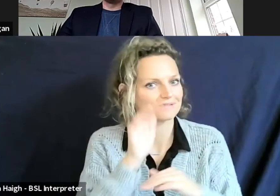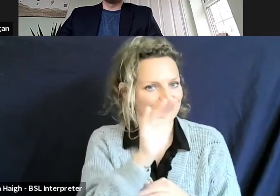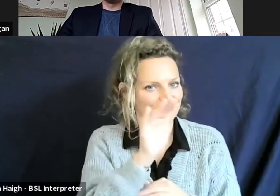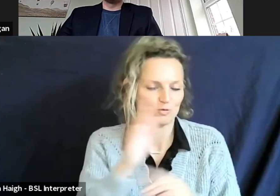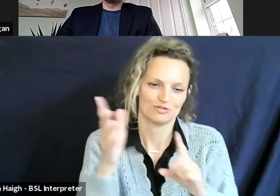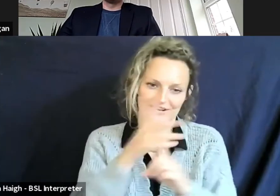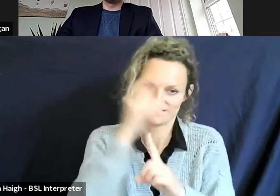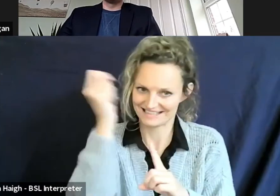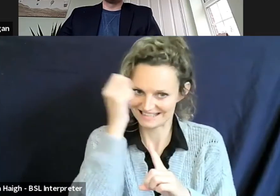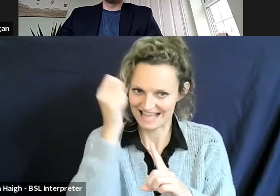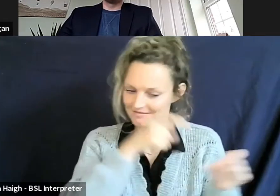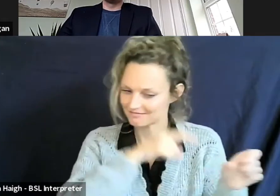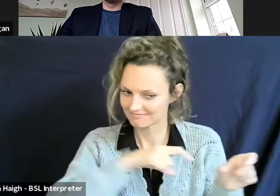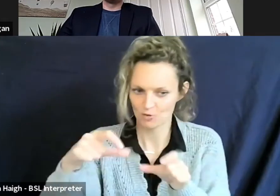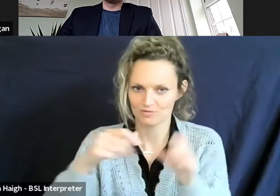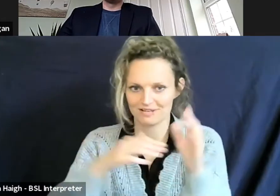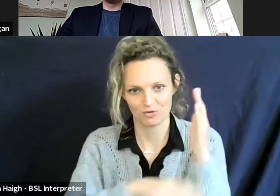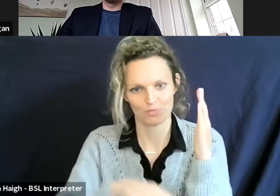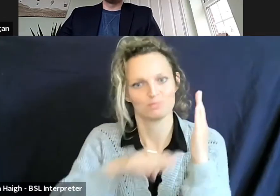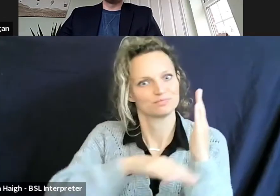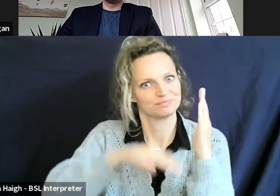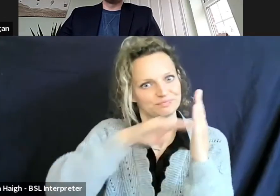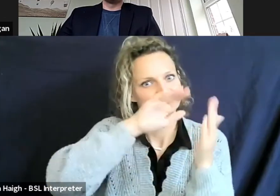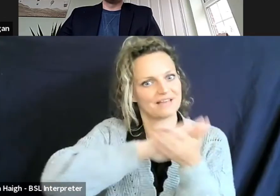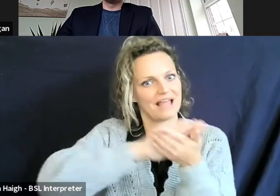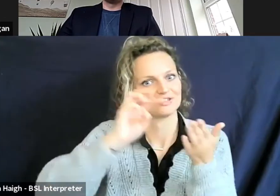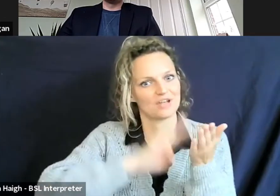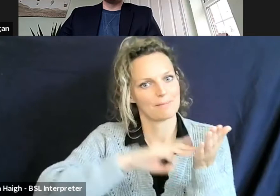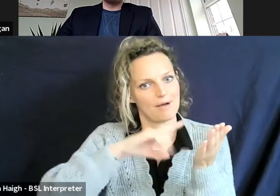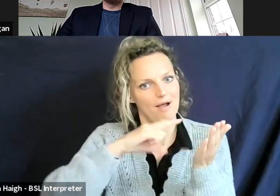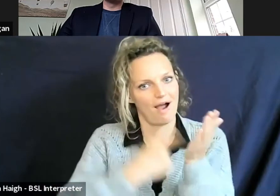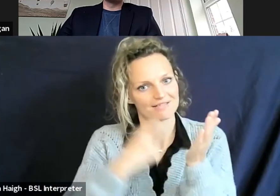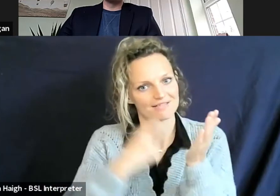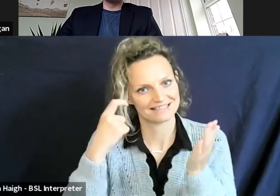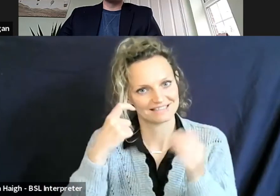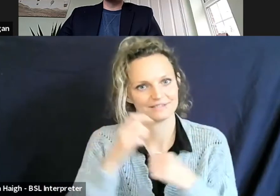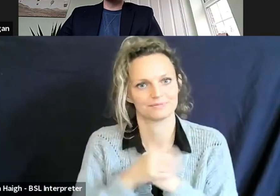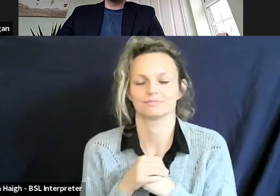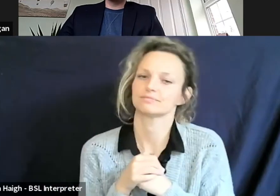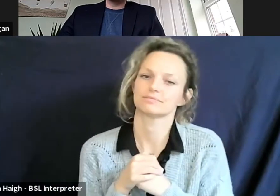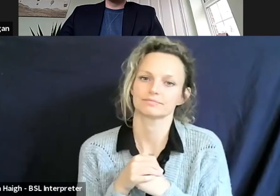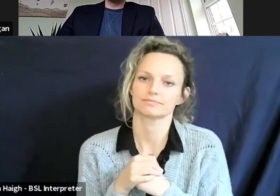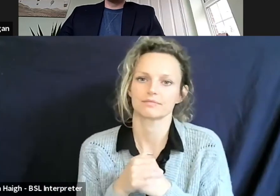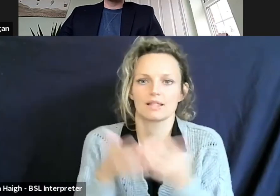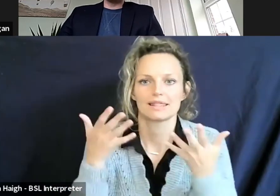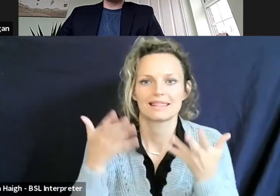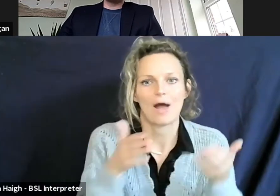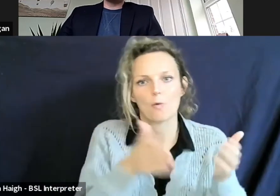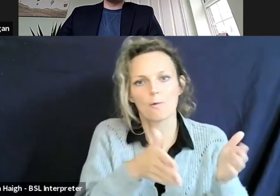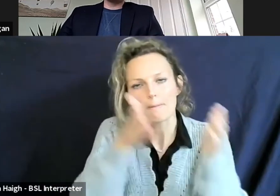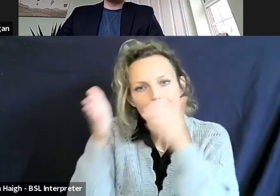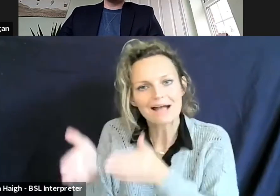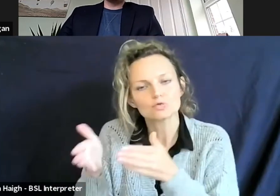It's lovely.